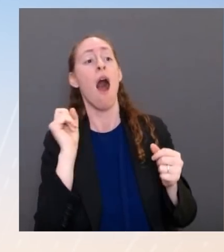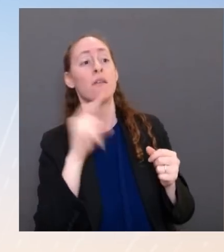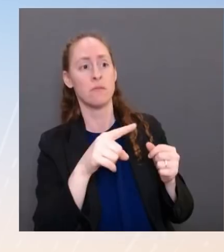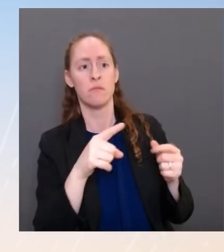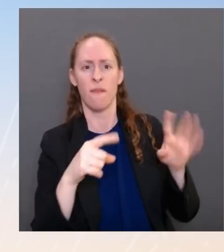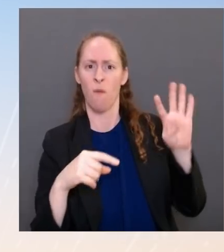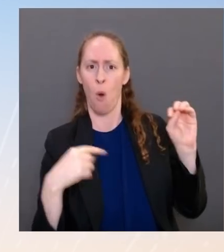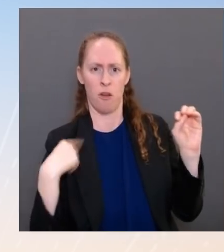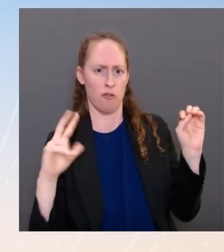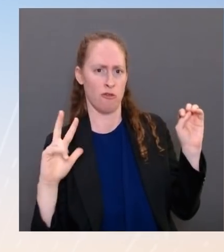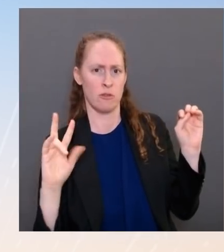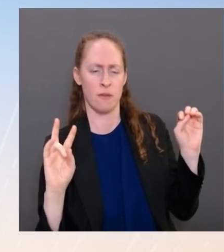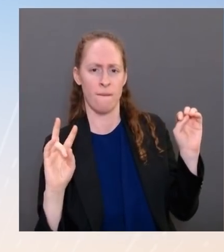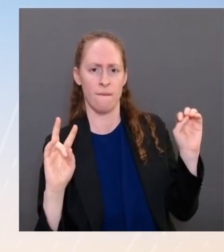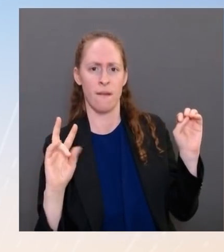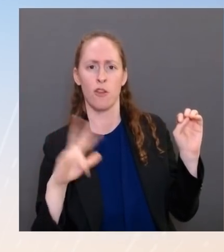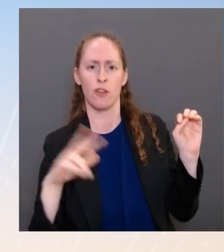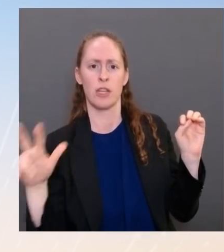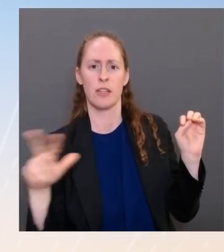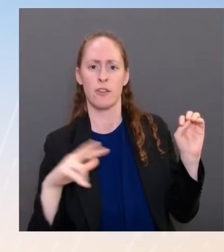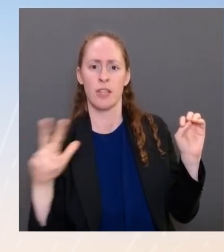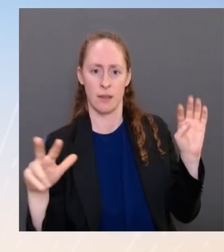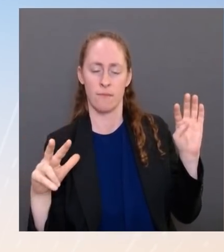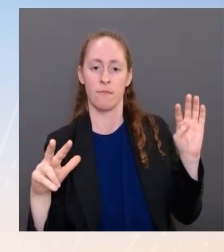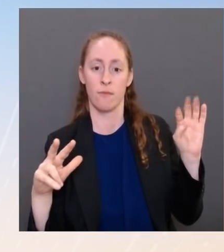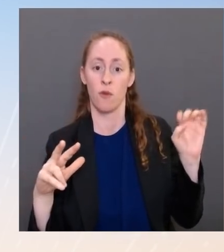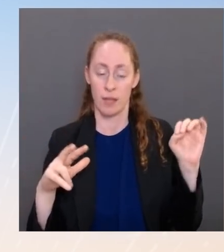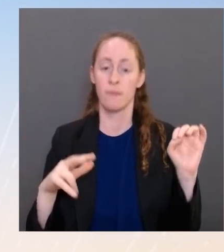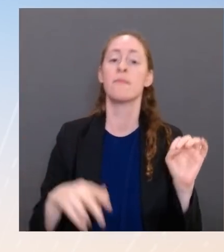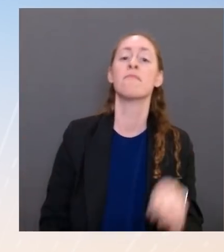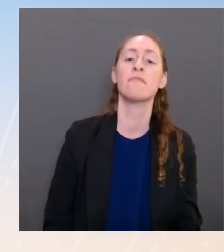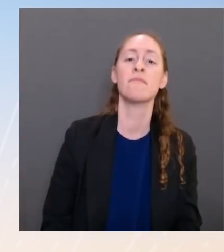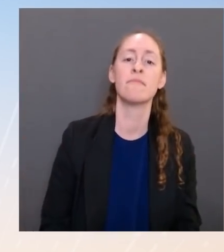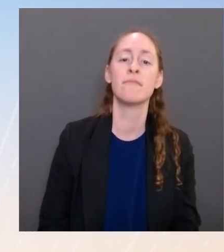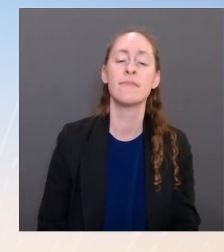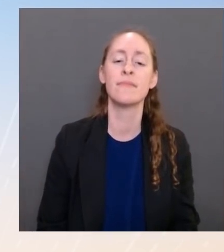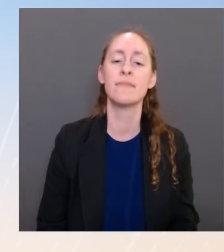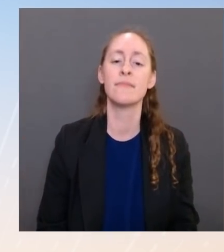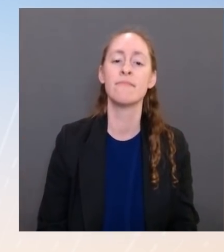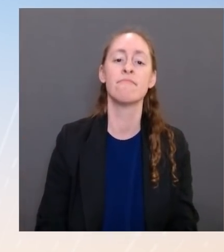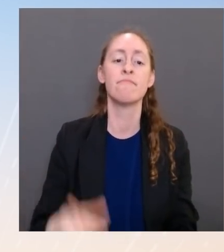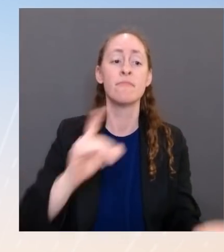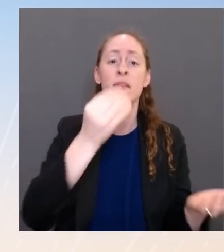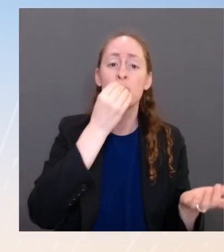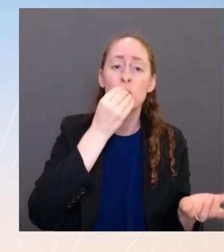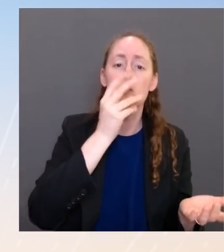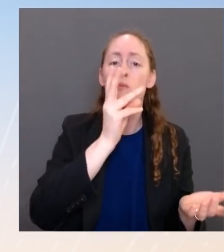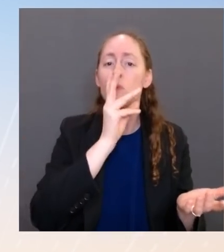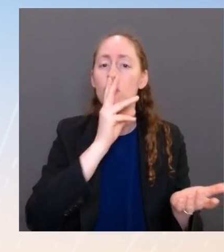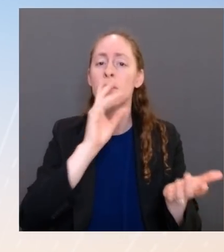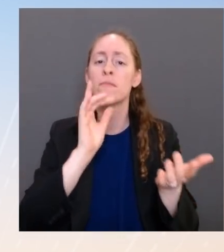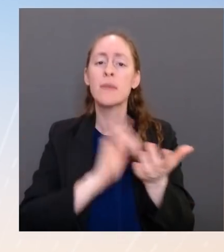it's not expected to include some items, including, as you touched on, providing a pathway to permanent status for African refugees --